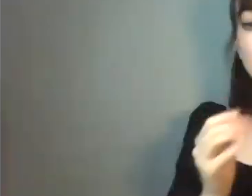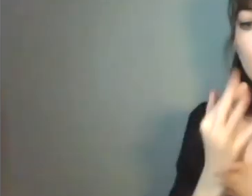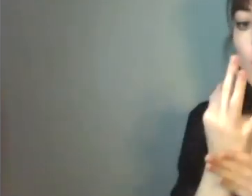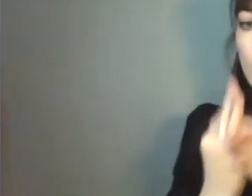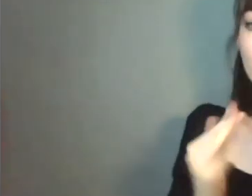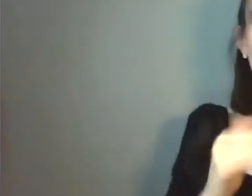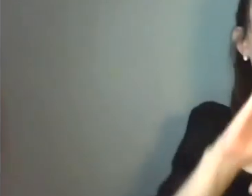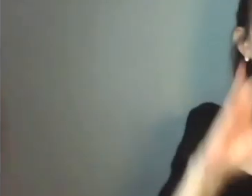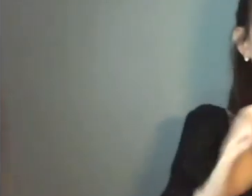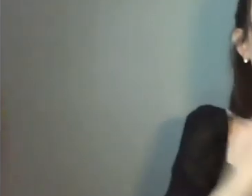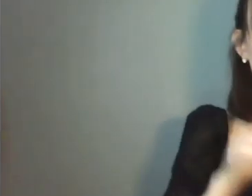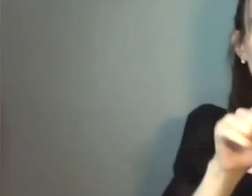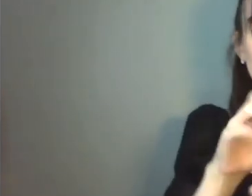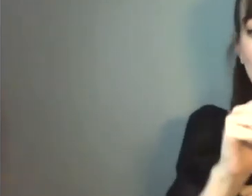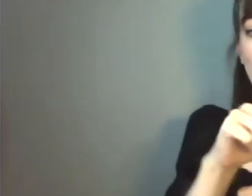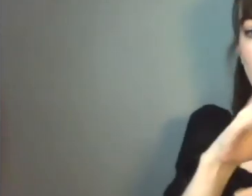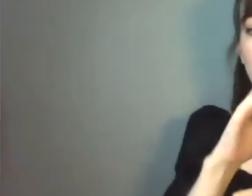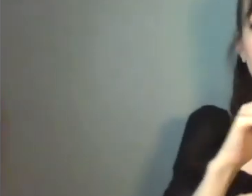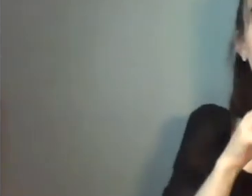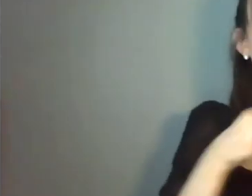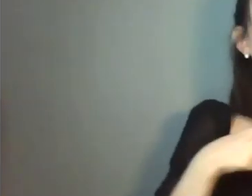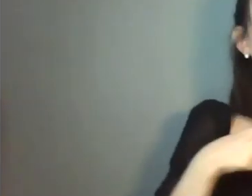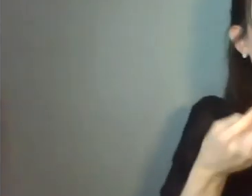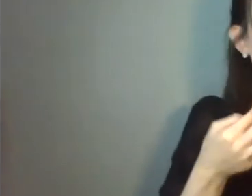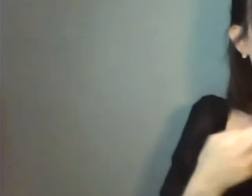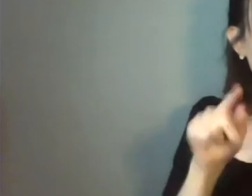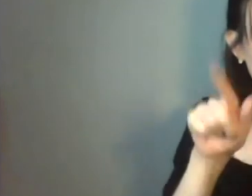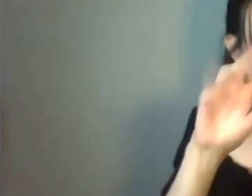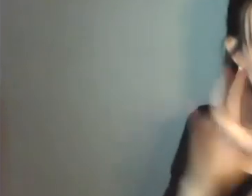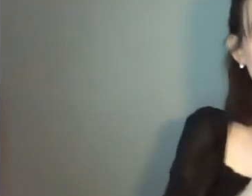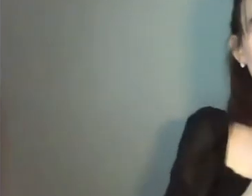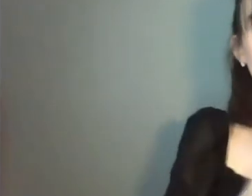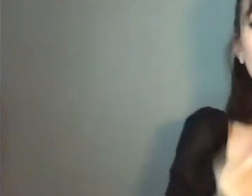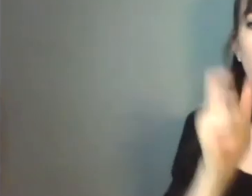but I will answer this one here directly, does the individual have to now change their current